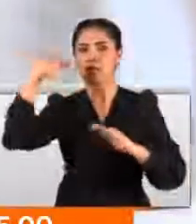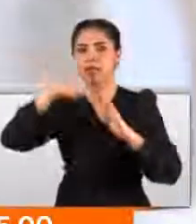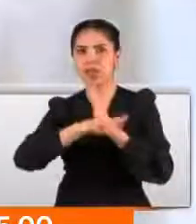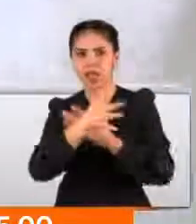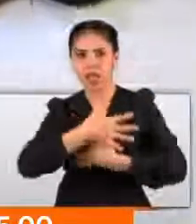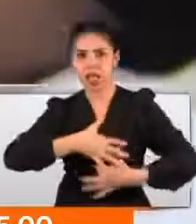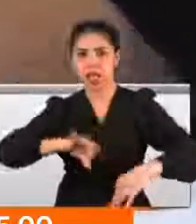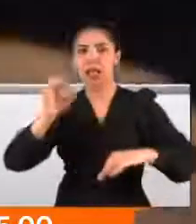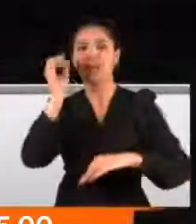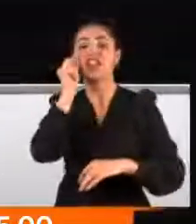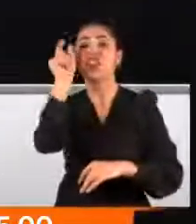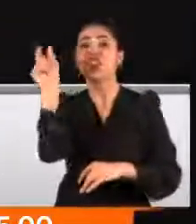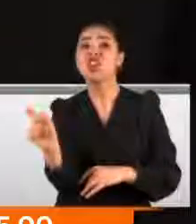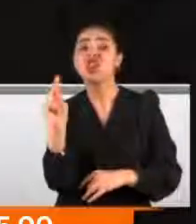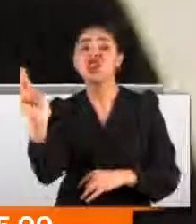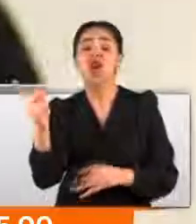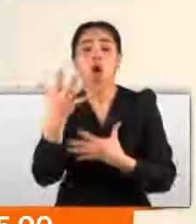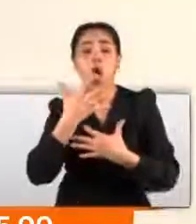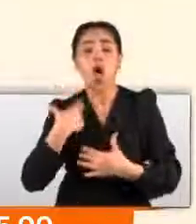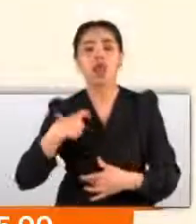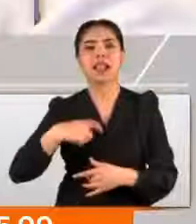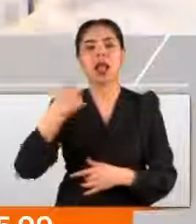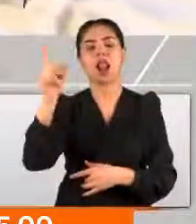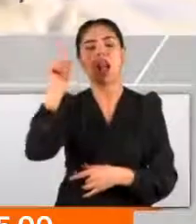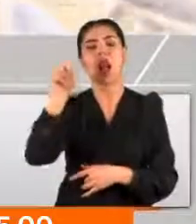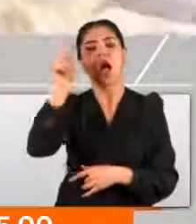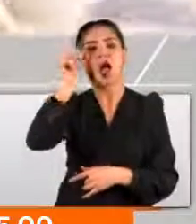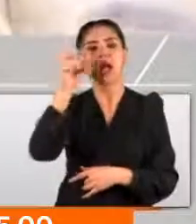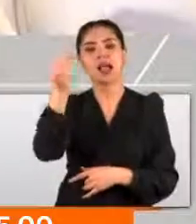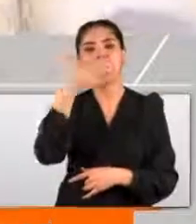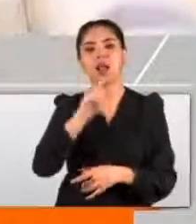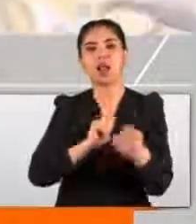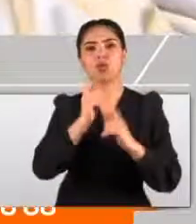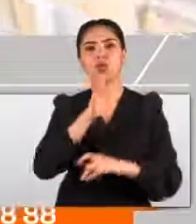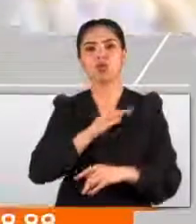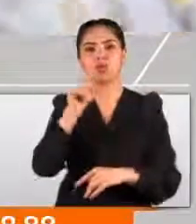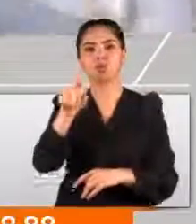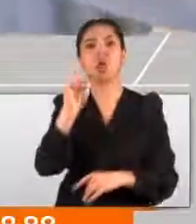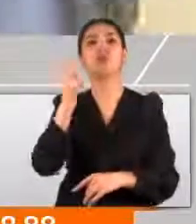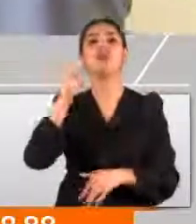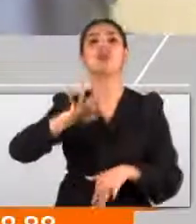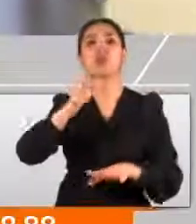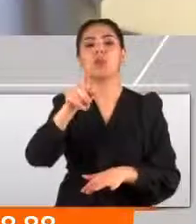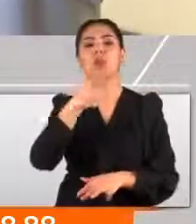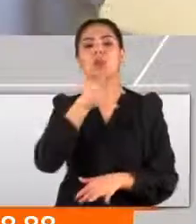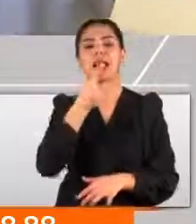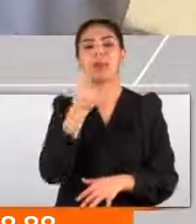and smart drugs are used this is not miracle this is science. I mean